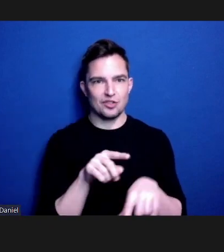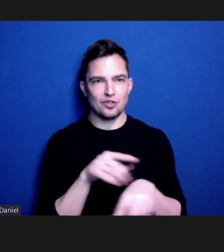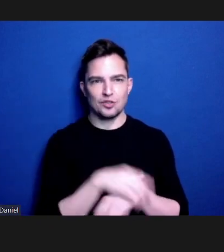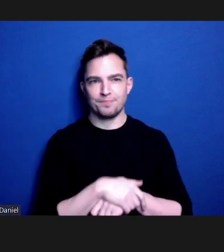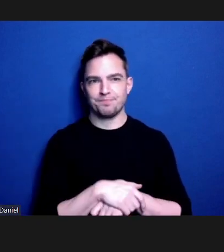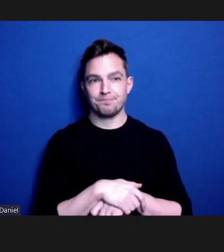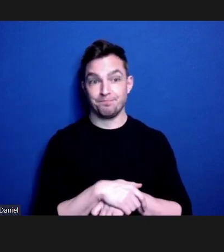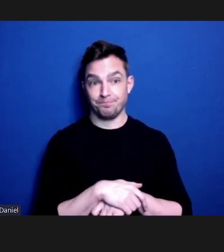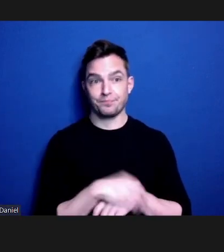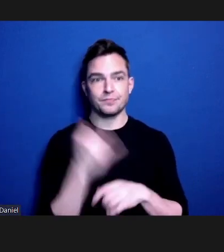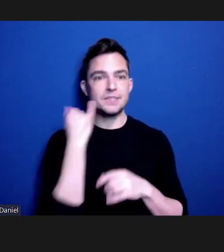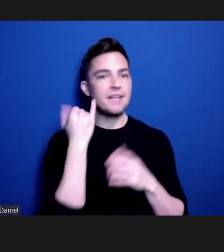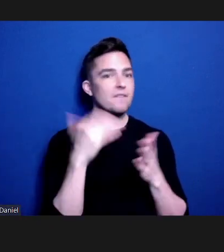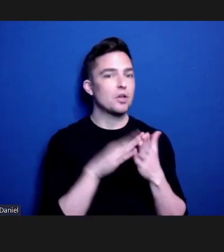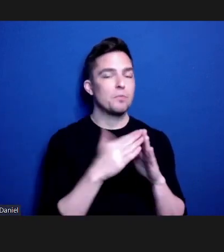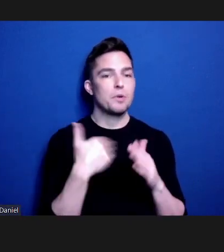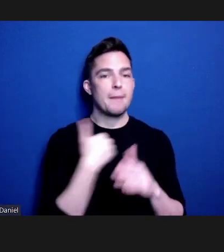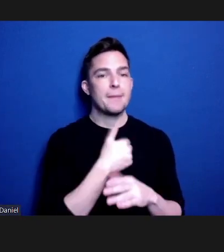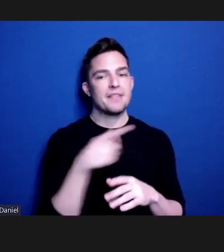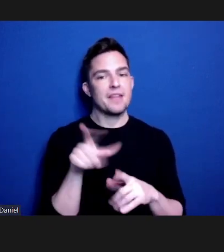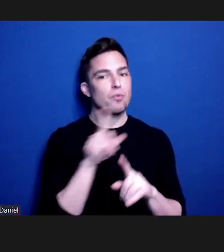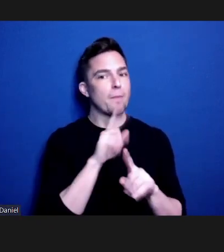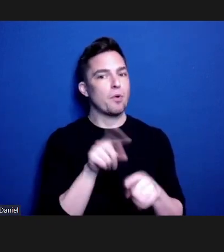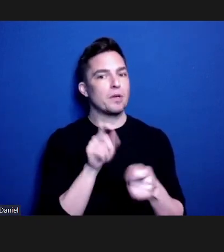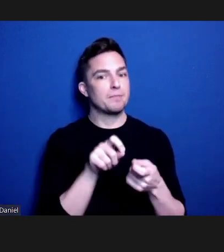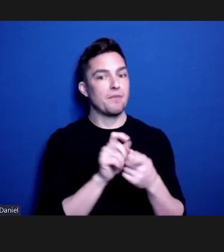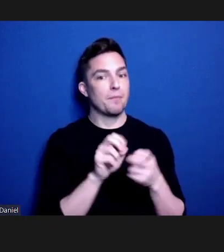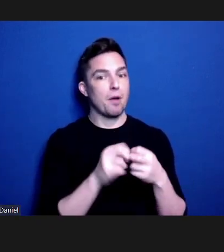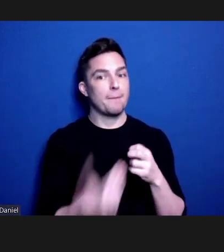if community members are reporting a specific problem over and over and over again, why